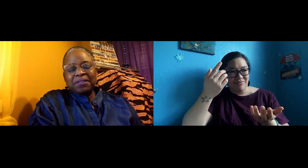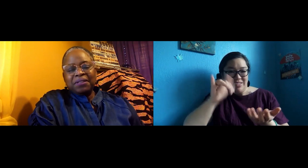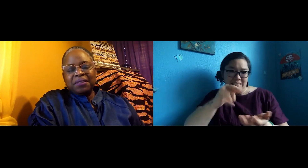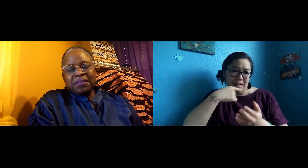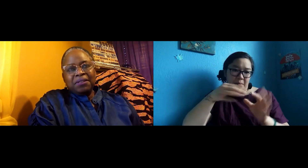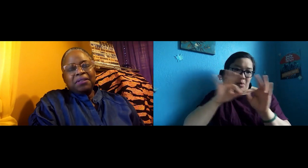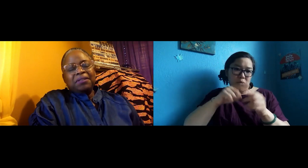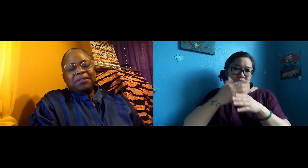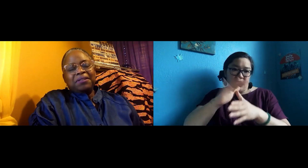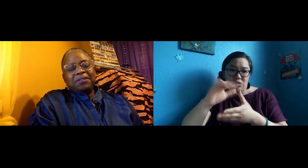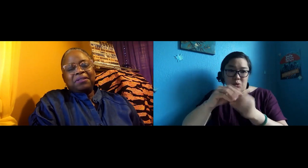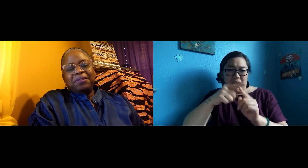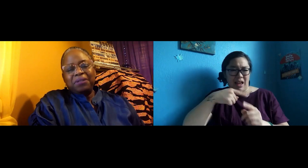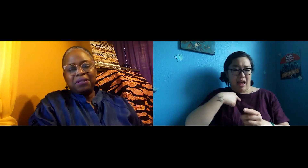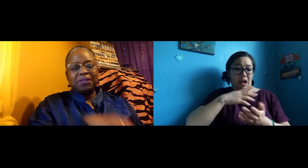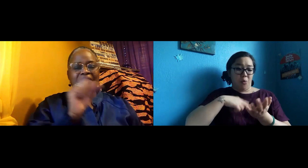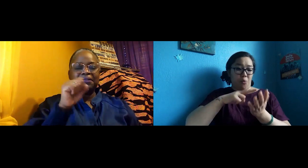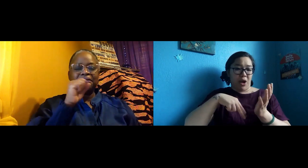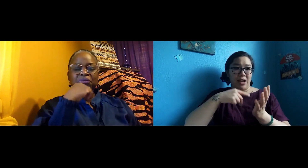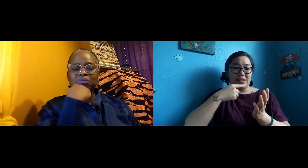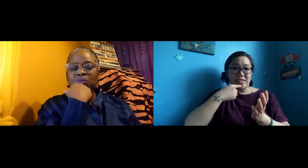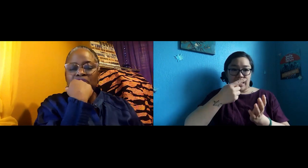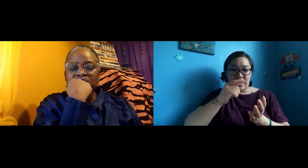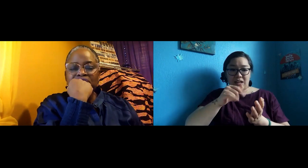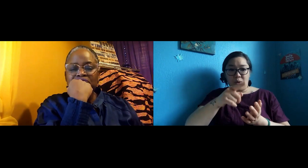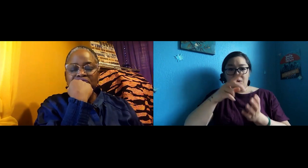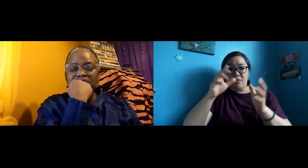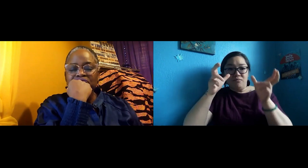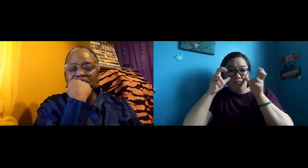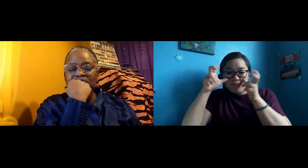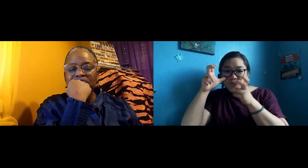and I think that it's an important thing to share - your story - and I know that in